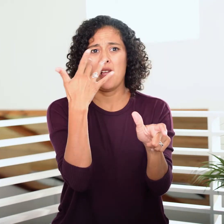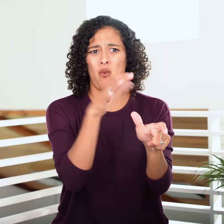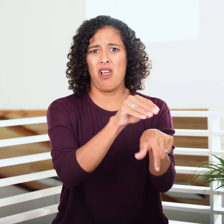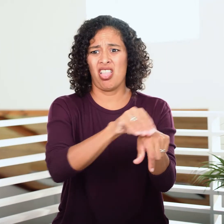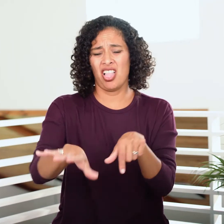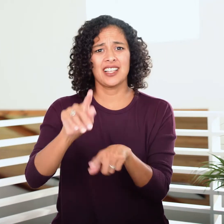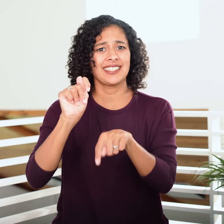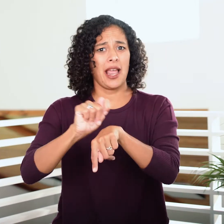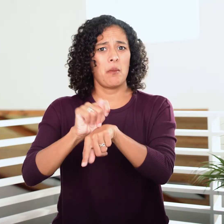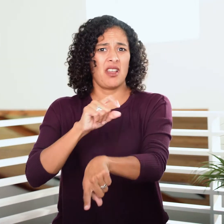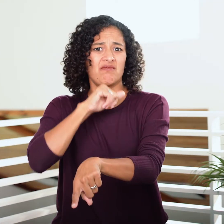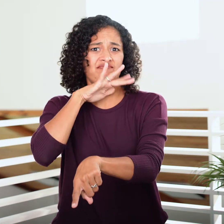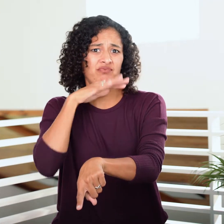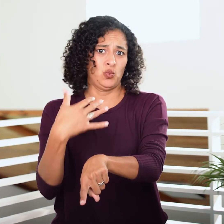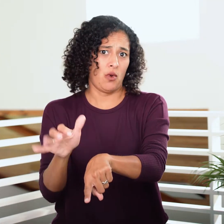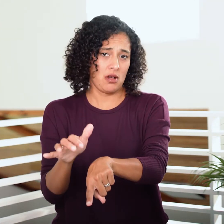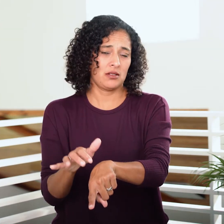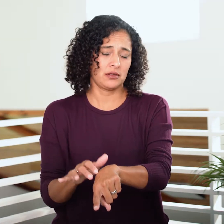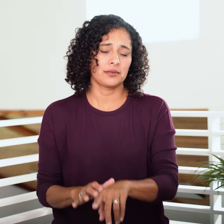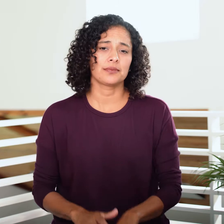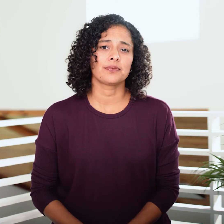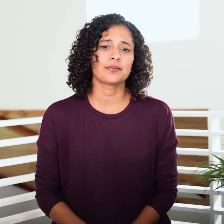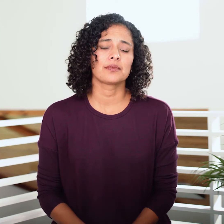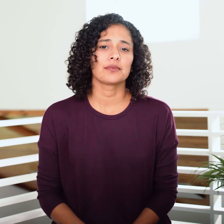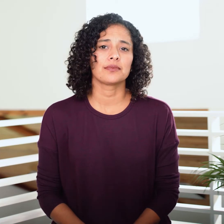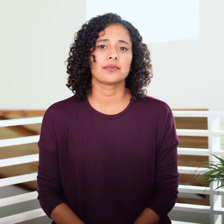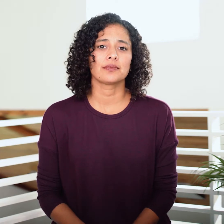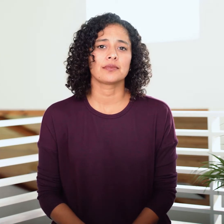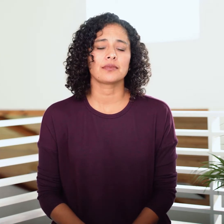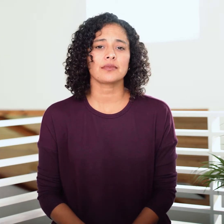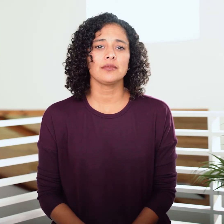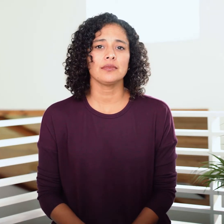so they don’t defile the tabernacle.